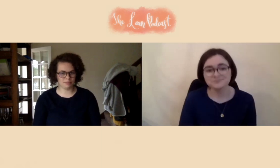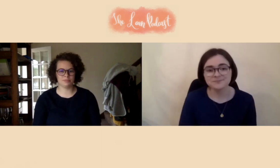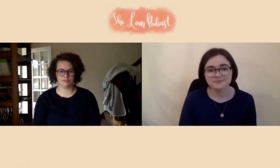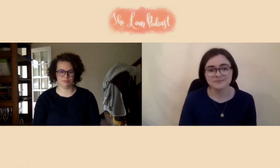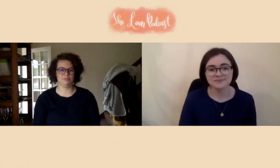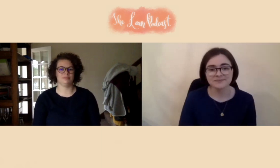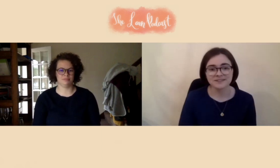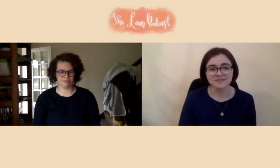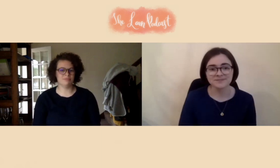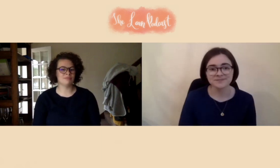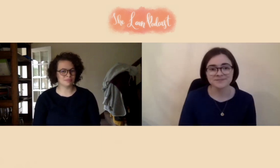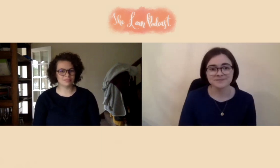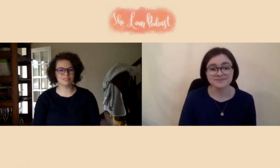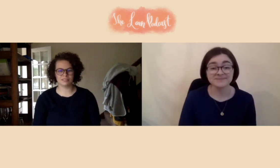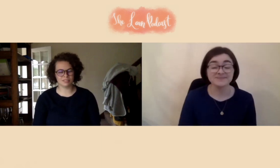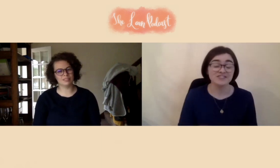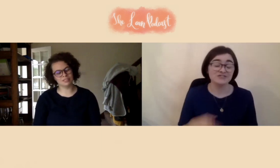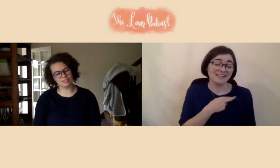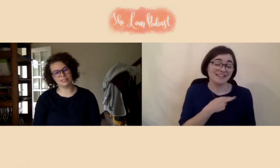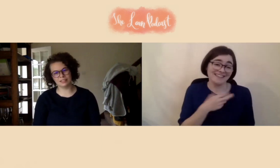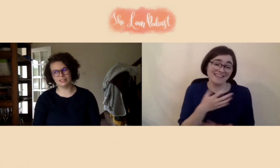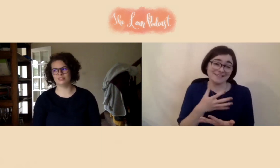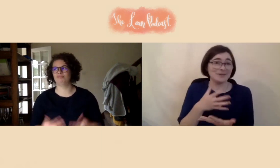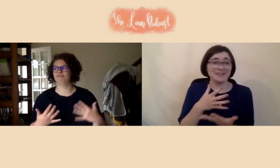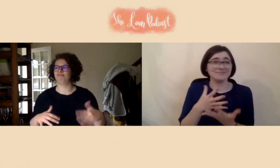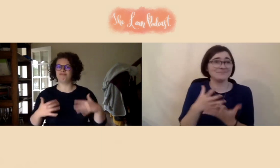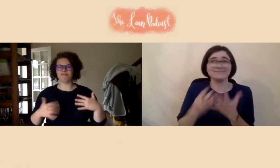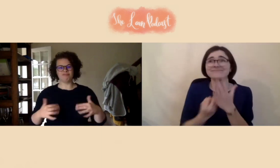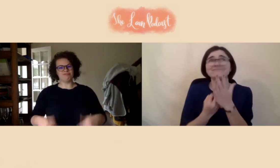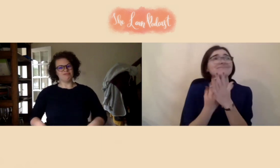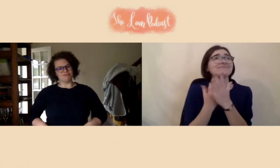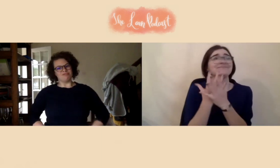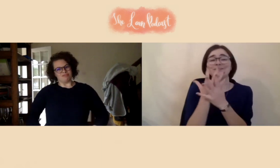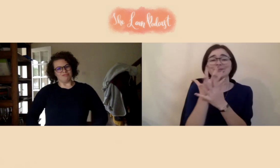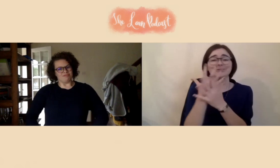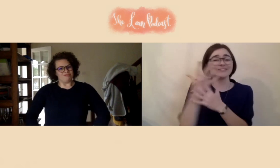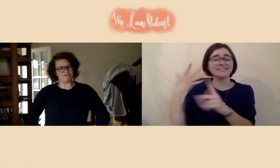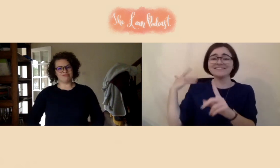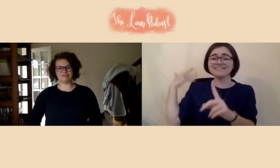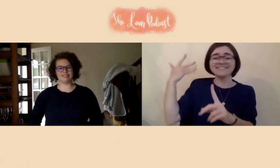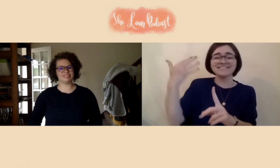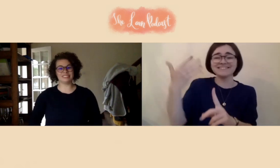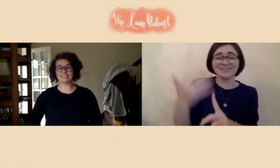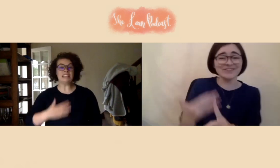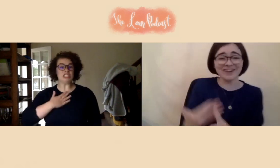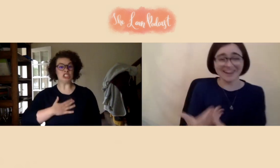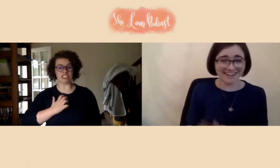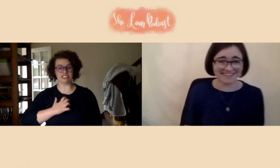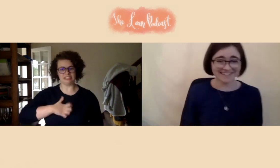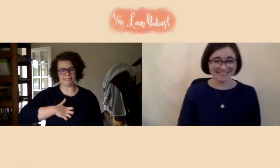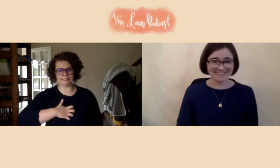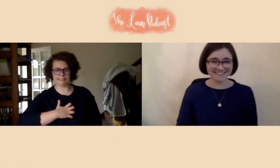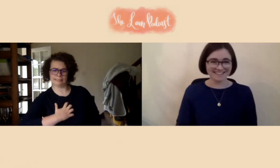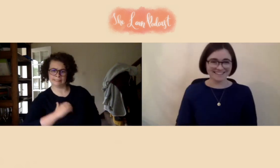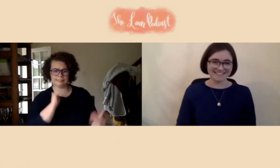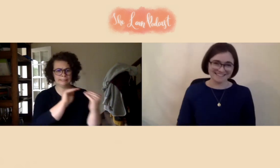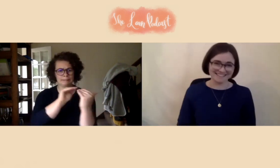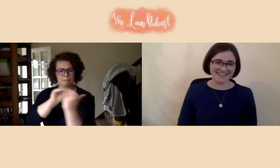That's been my evolution, just adapting left, right, and center, really. I was gonna talk about angles.